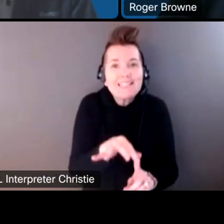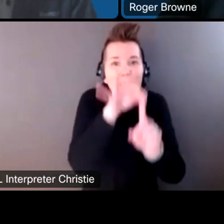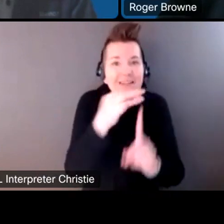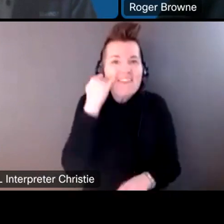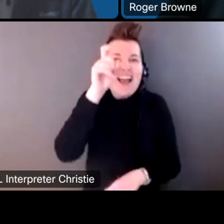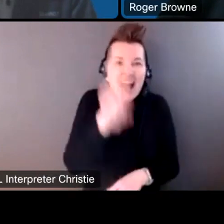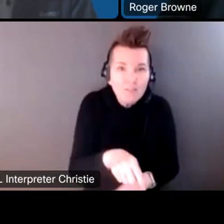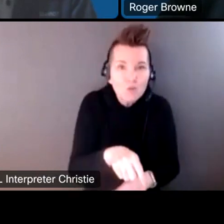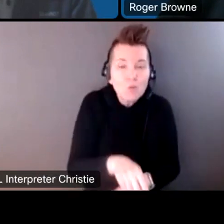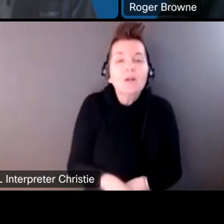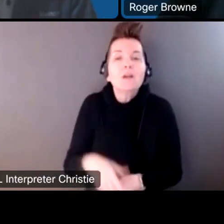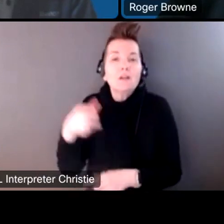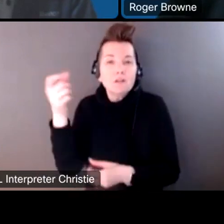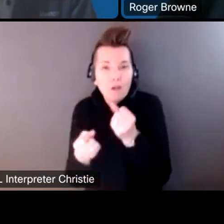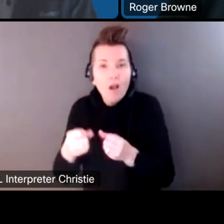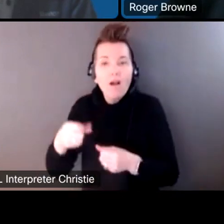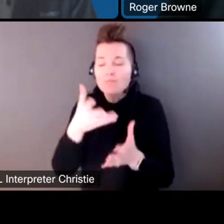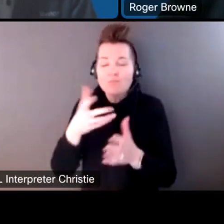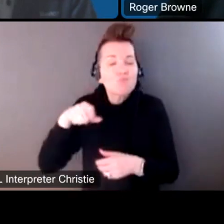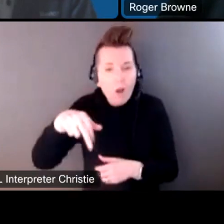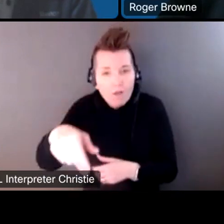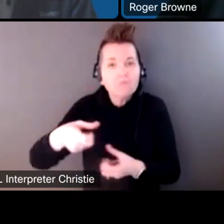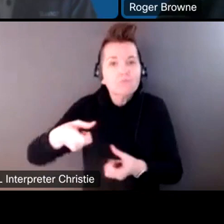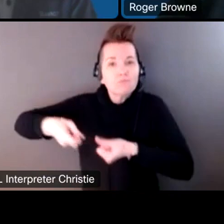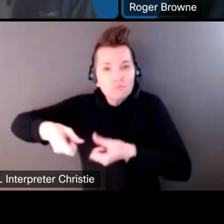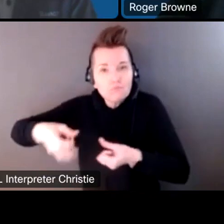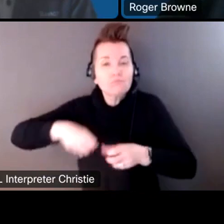the road, let's have the same -- is that not possible to have the same